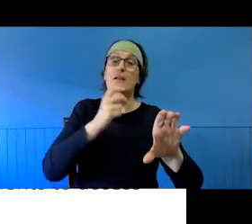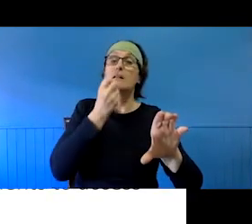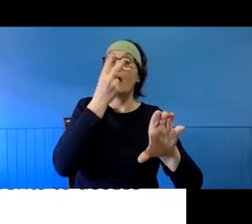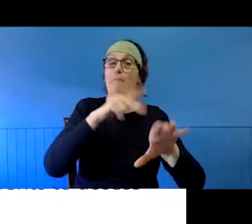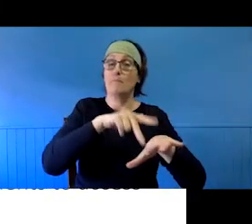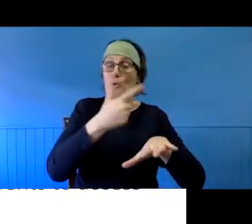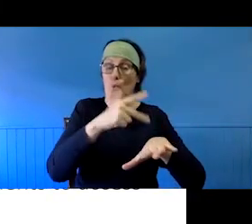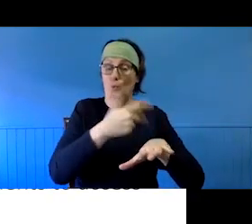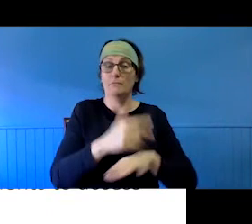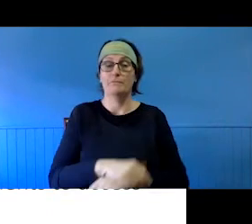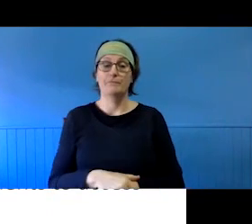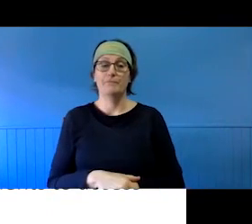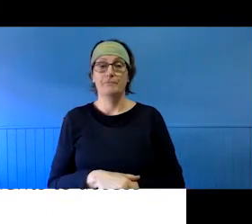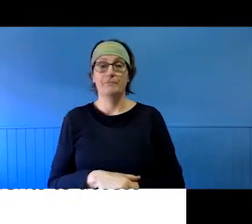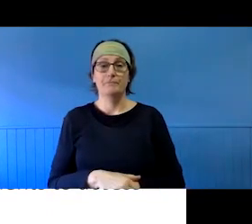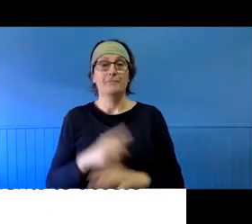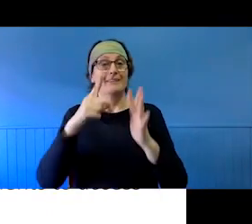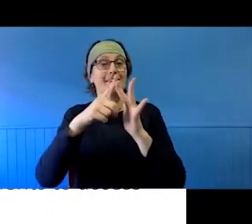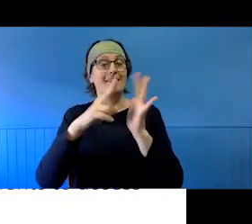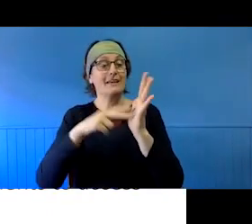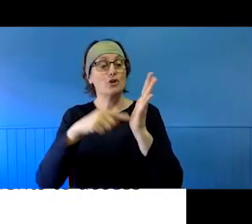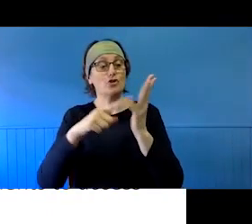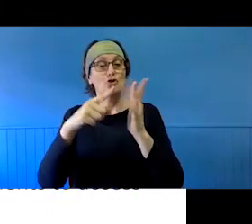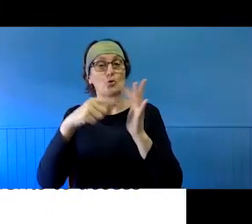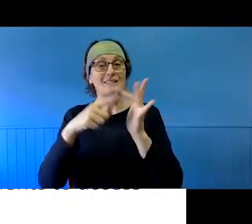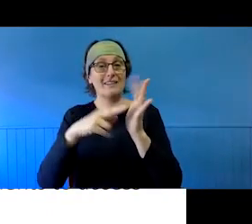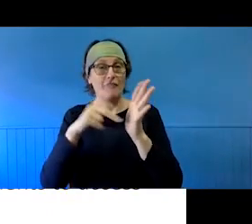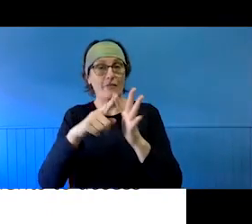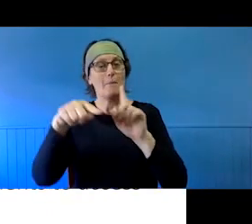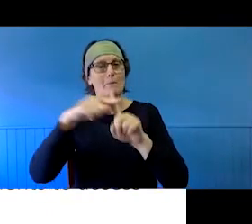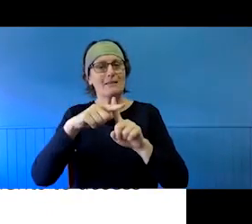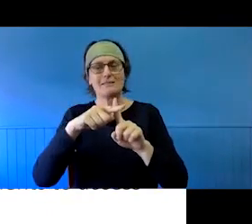"intuitive and predictable". So what you want to create is a boundary or